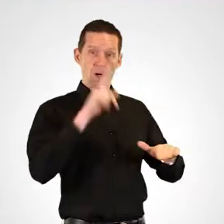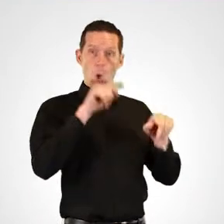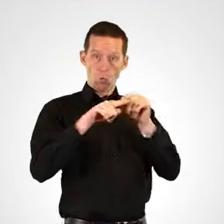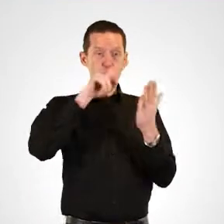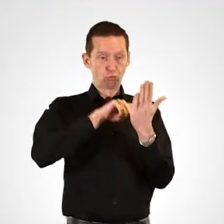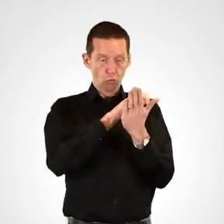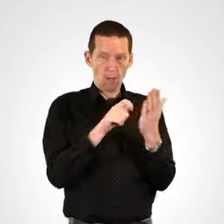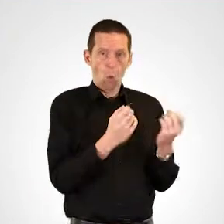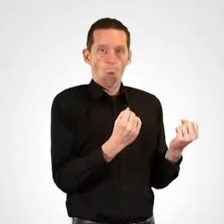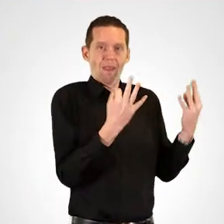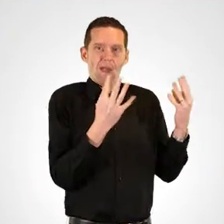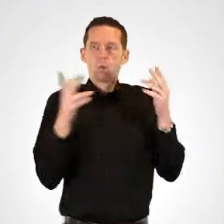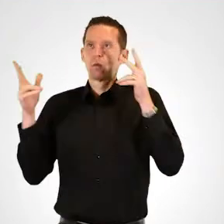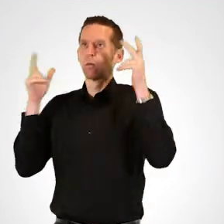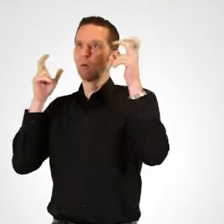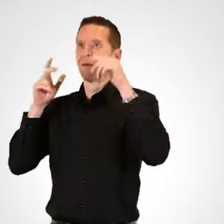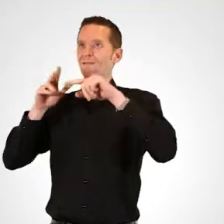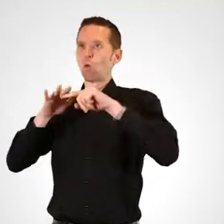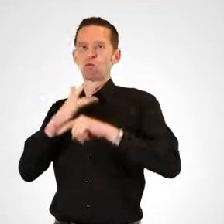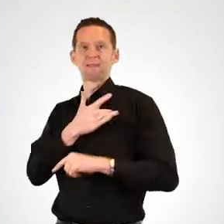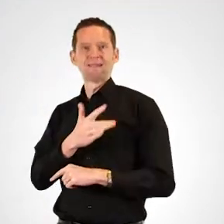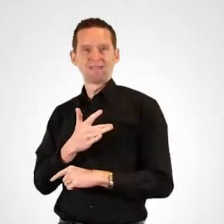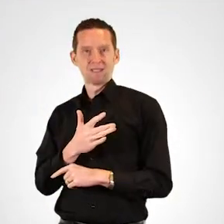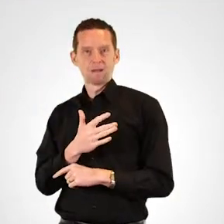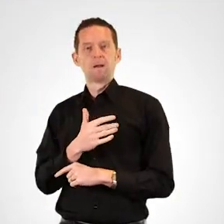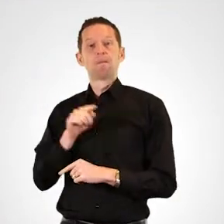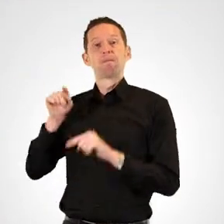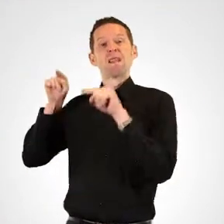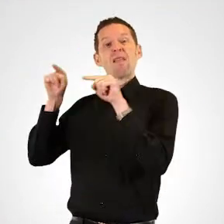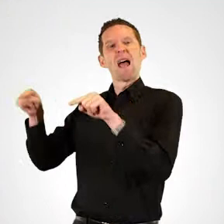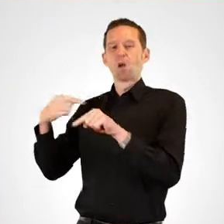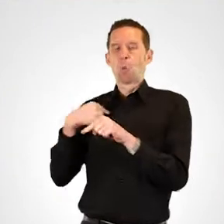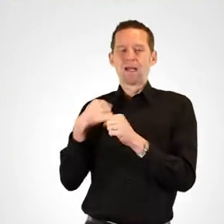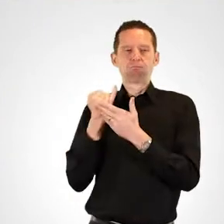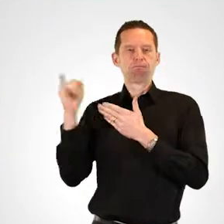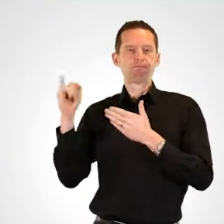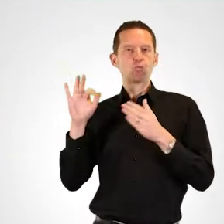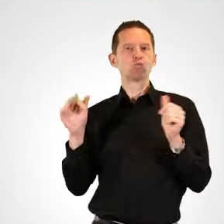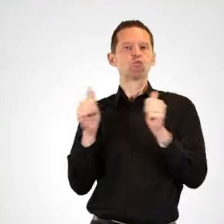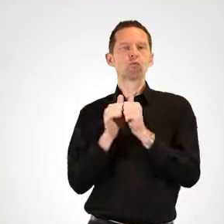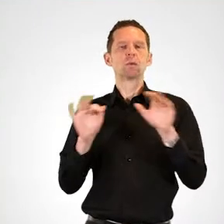in the absence of developing any phonological sensitivity. And we would unequivocally say no. No.